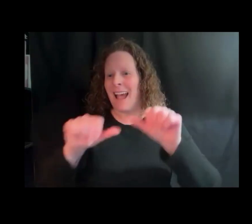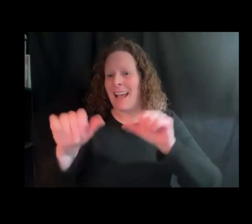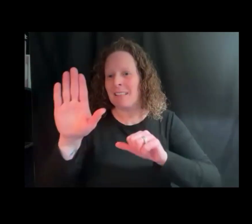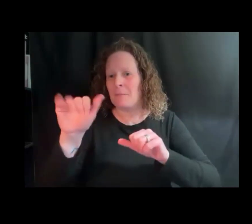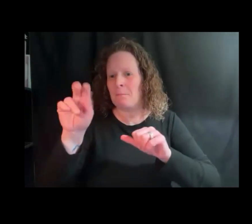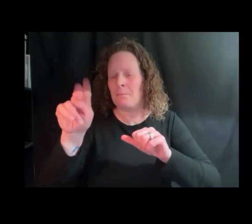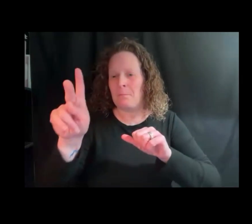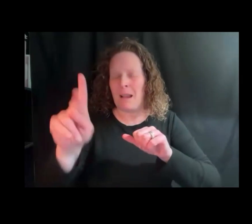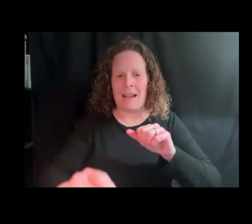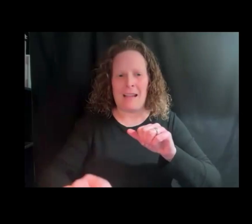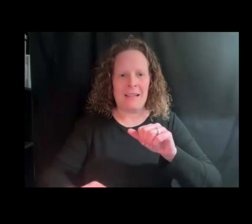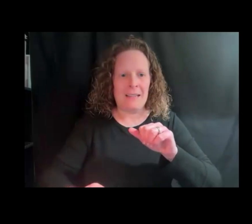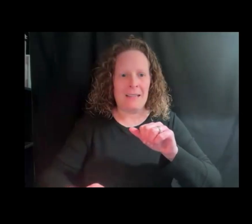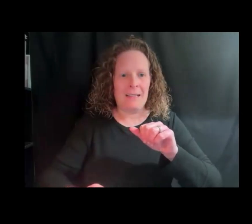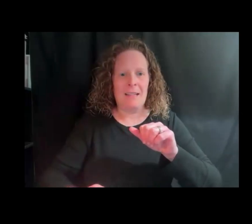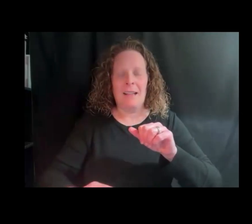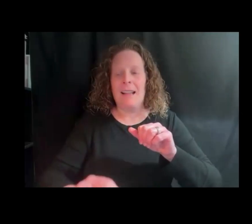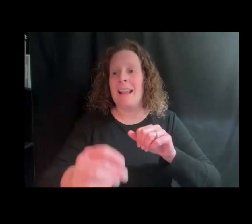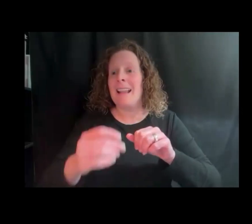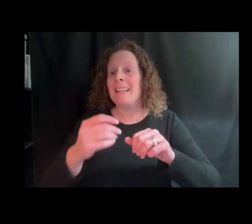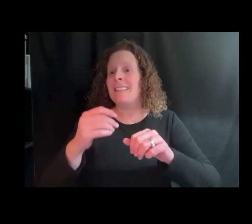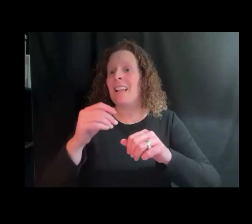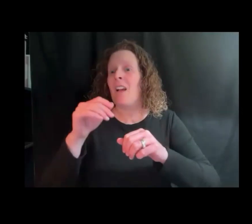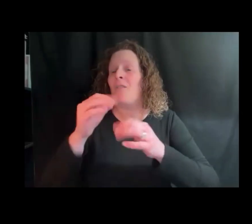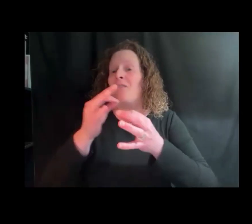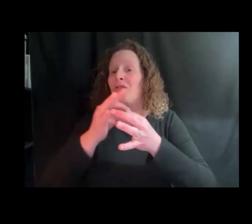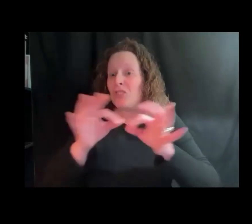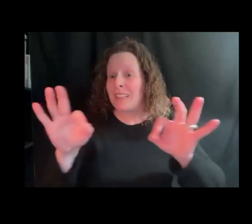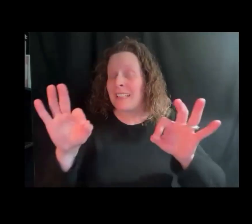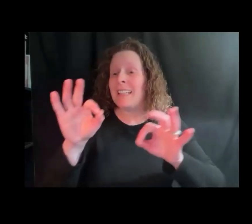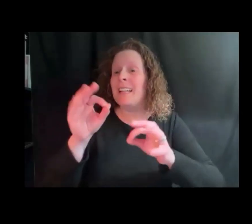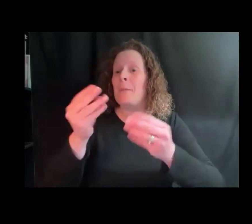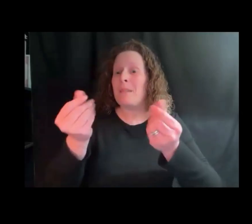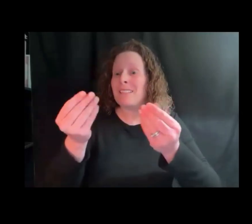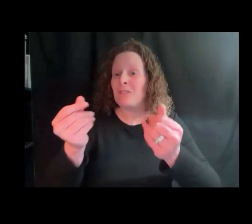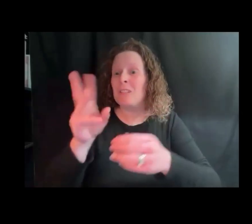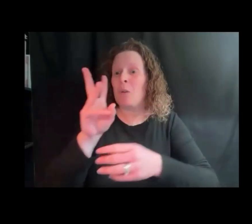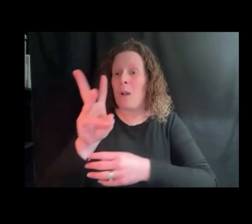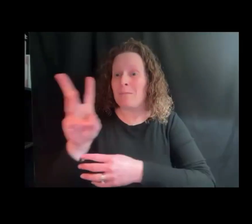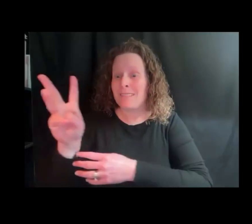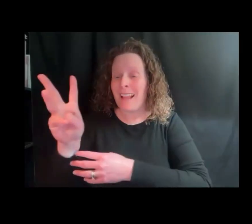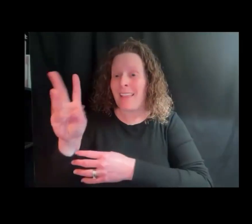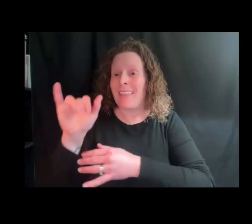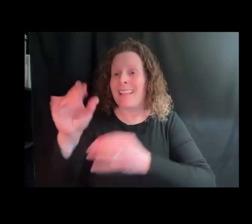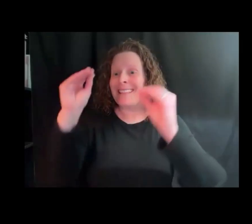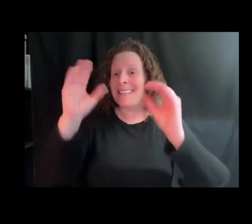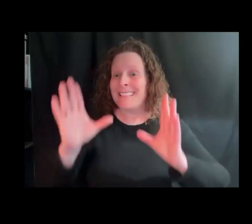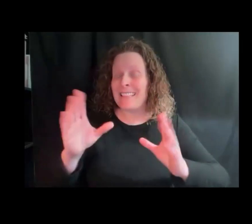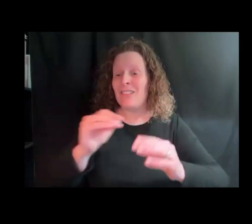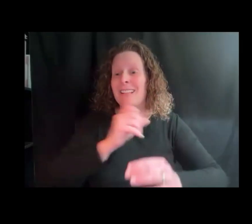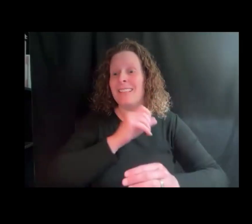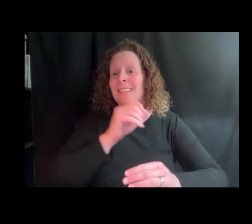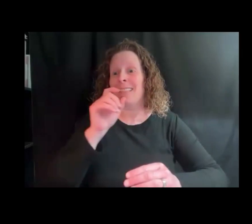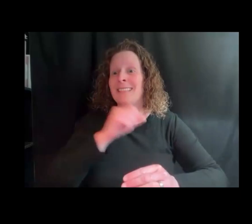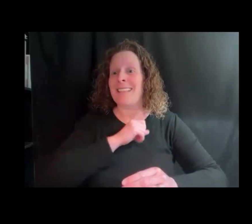Science Bank is a free materials website